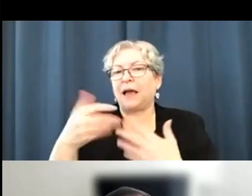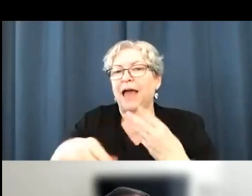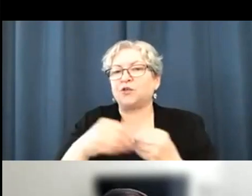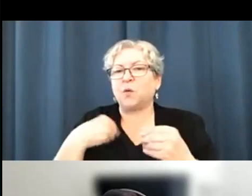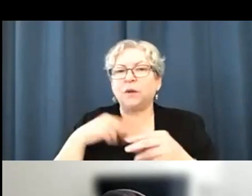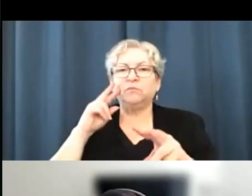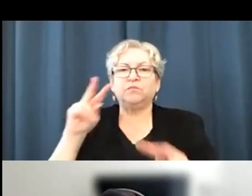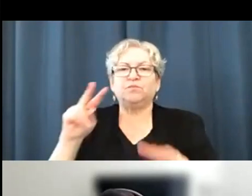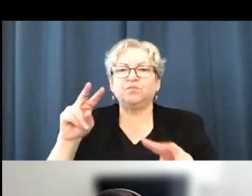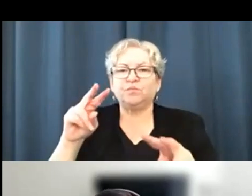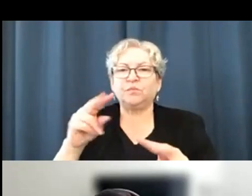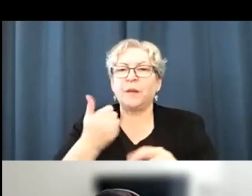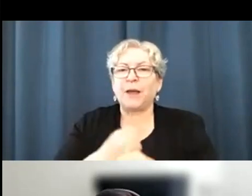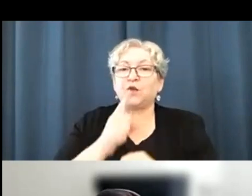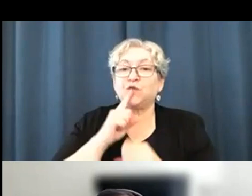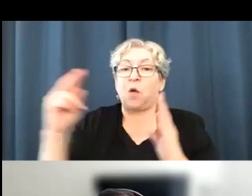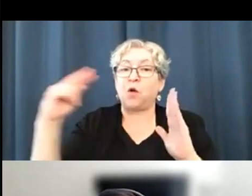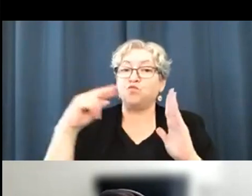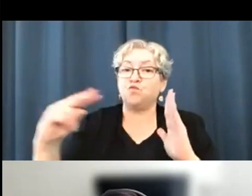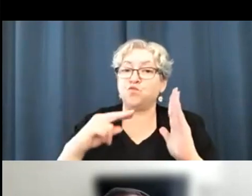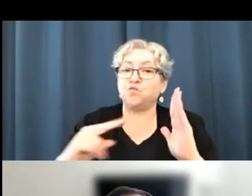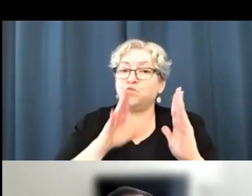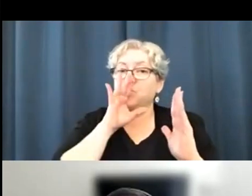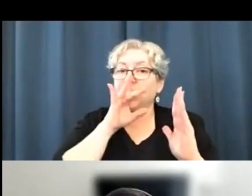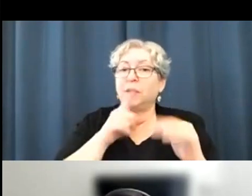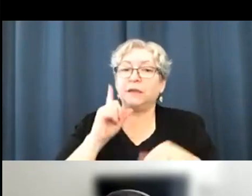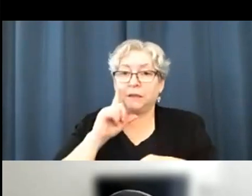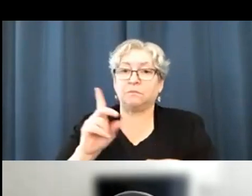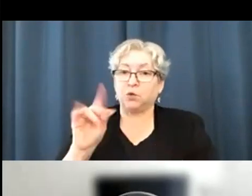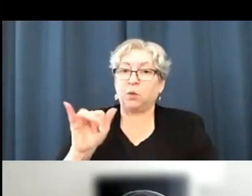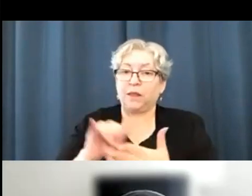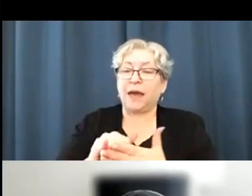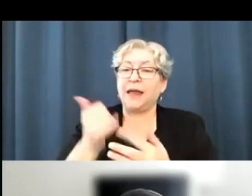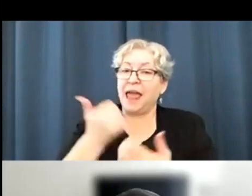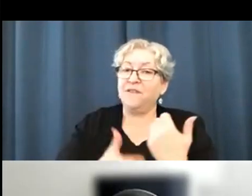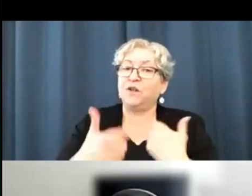to make sure that the screen reader is reading. And every time you press a key,